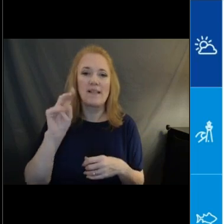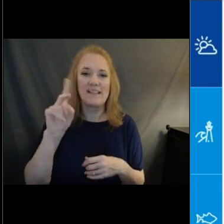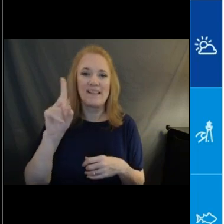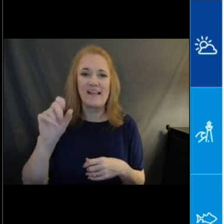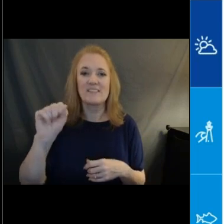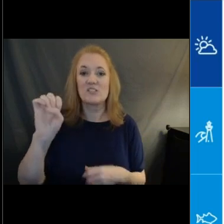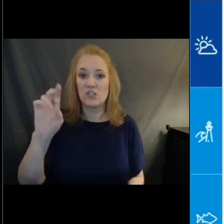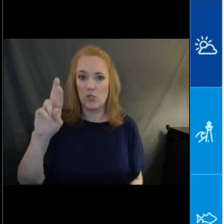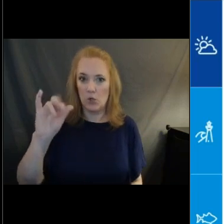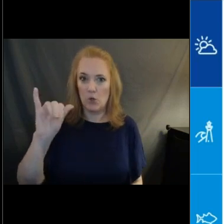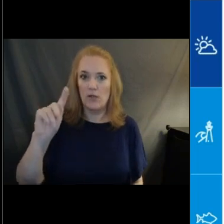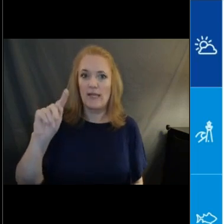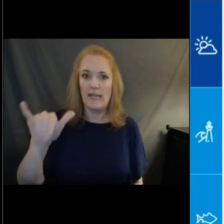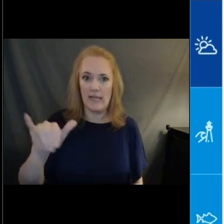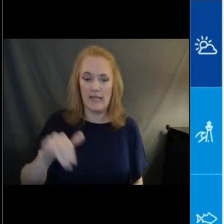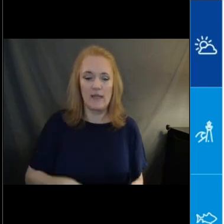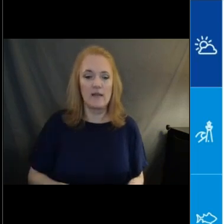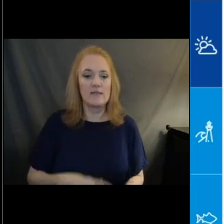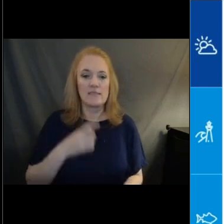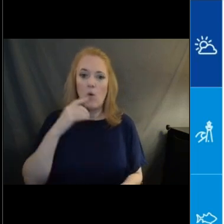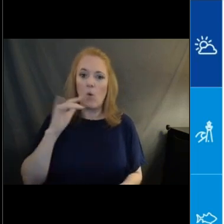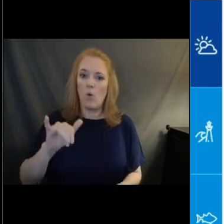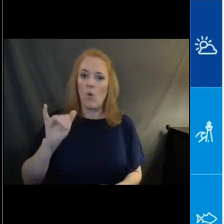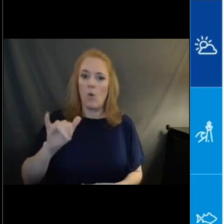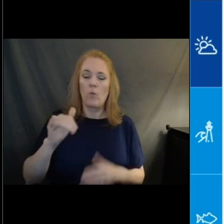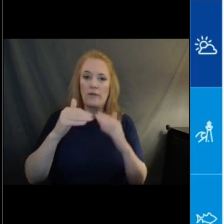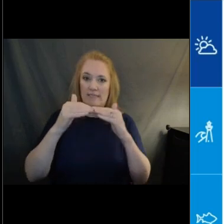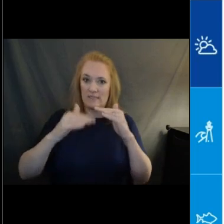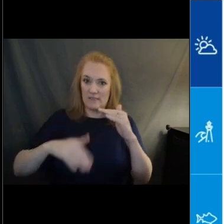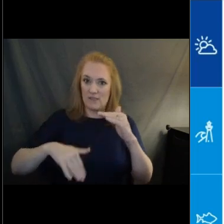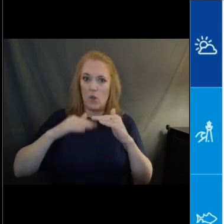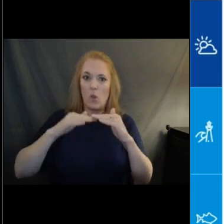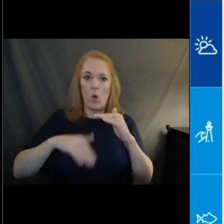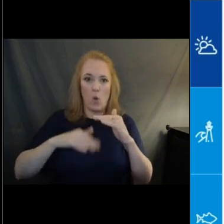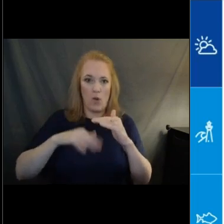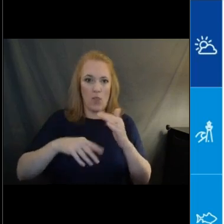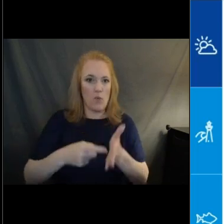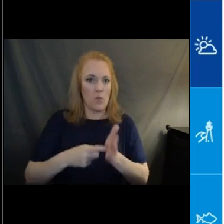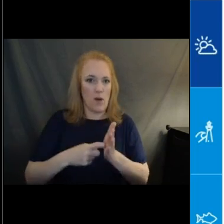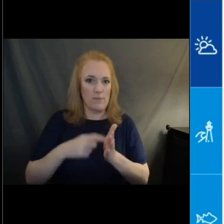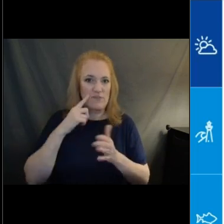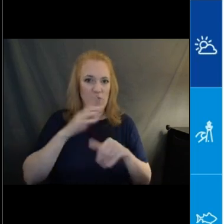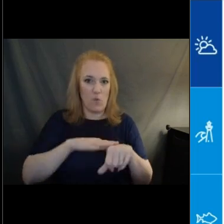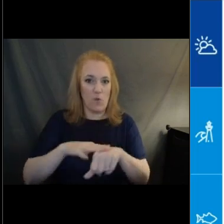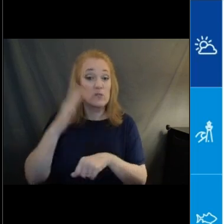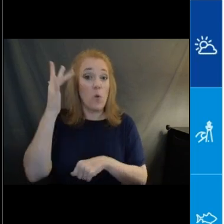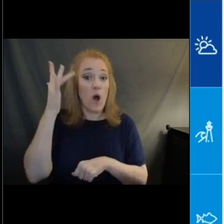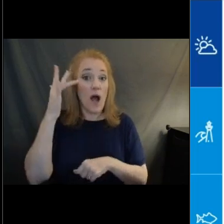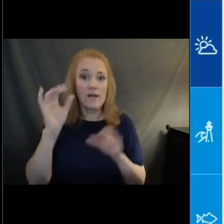to validate the need to lower our criteria due to those widespread power outages, resulting in